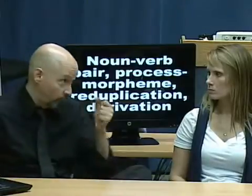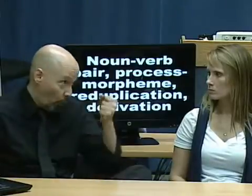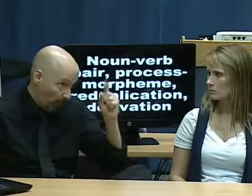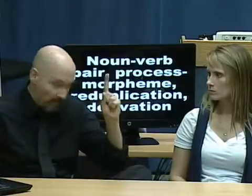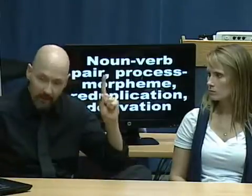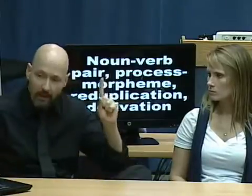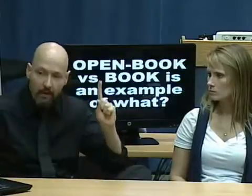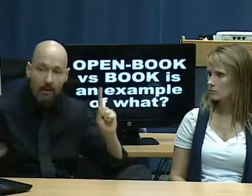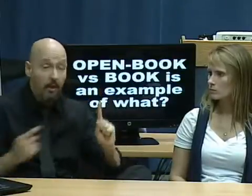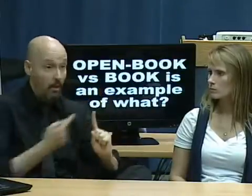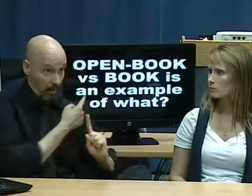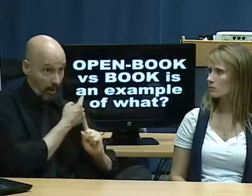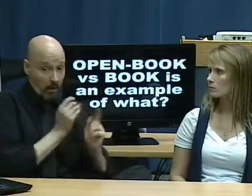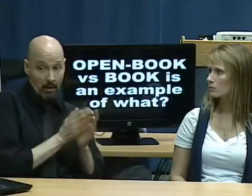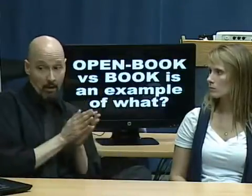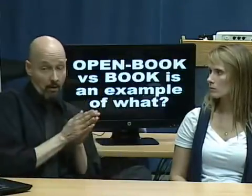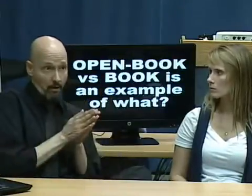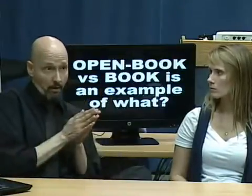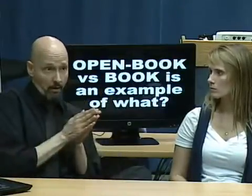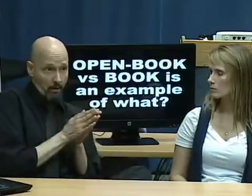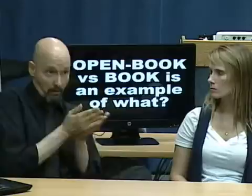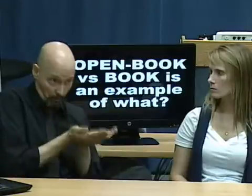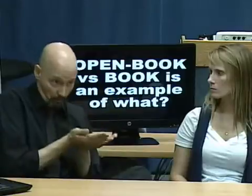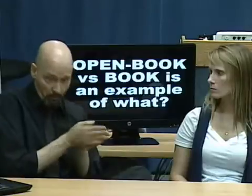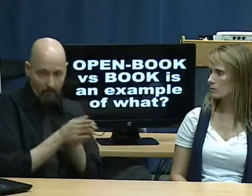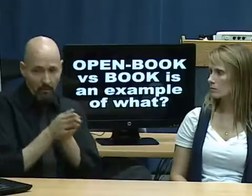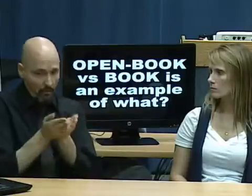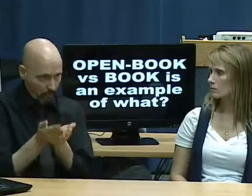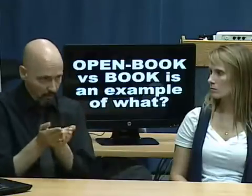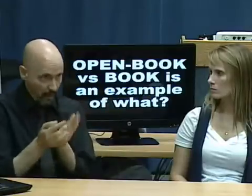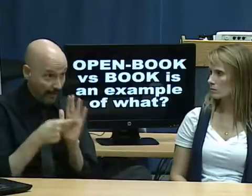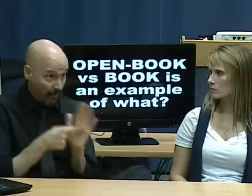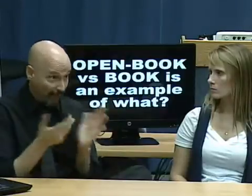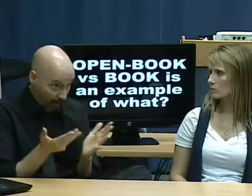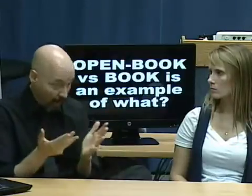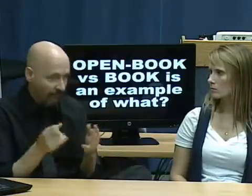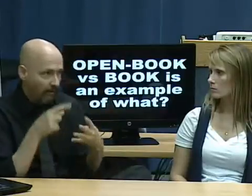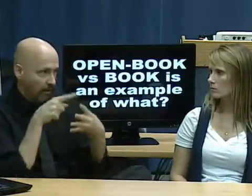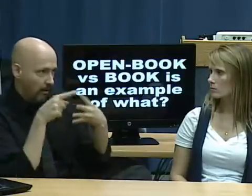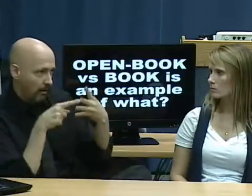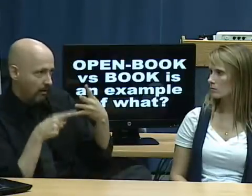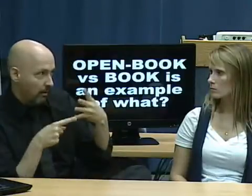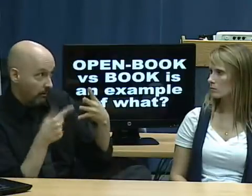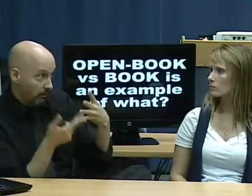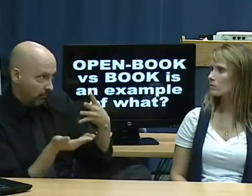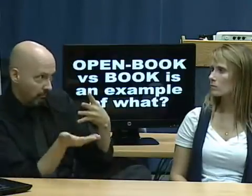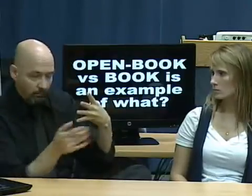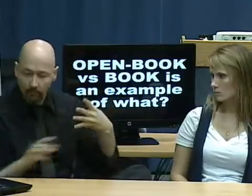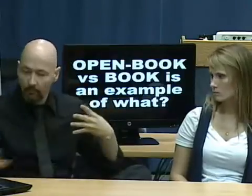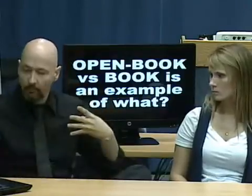Hold that thought. So "open book" and "book" is an example of four things.